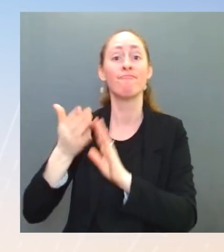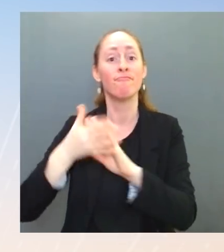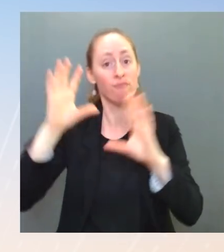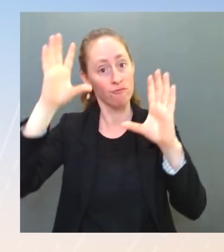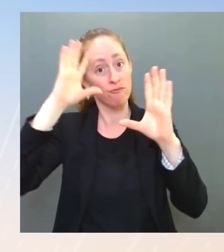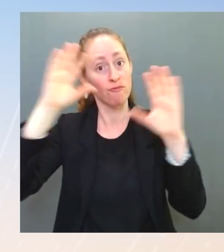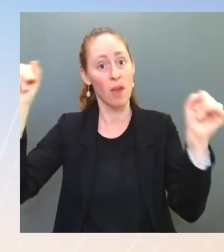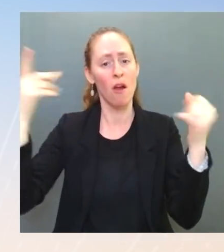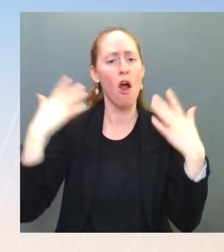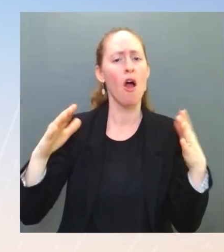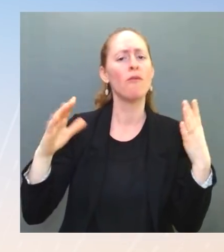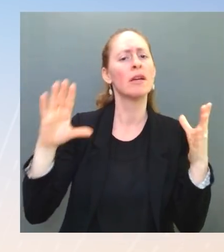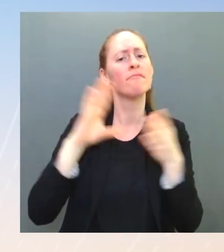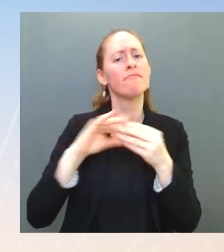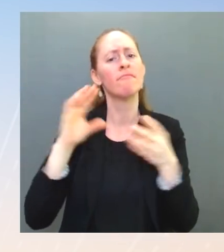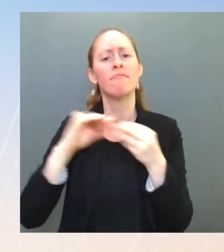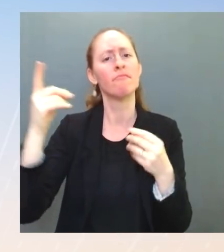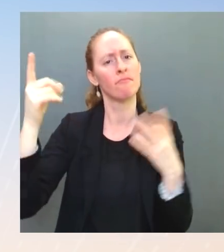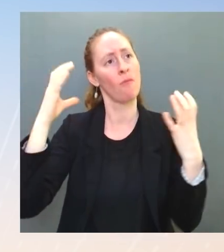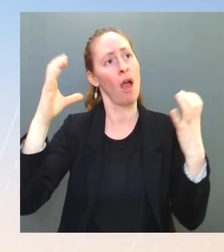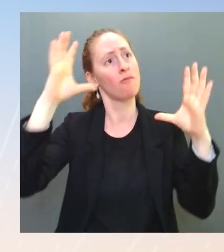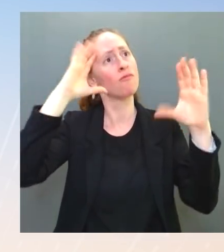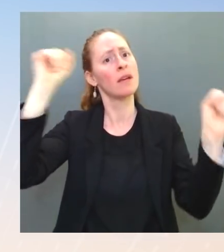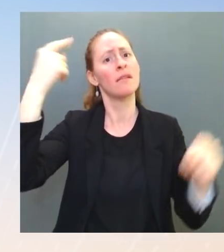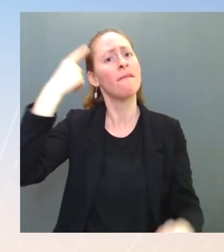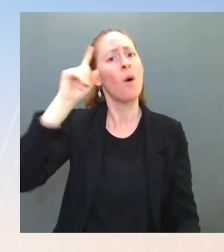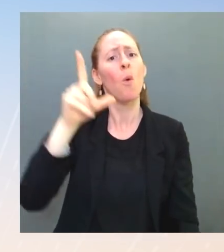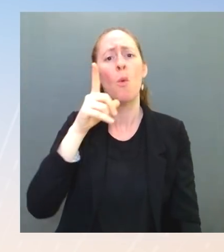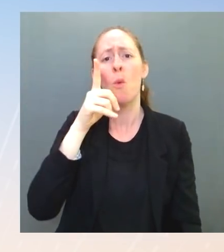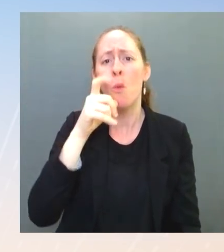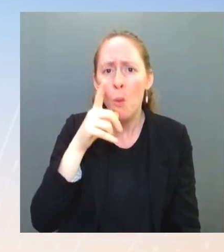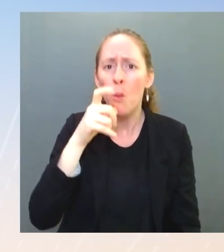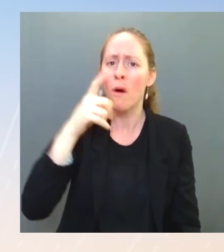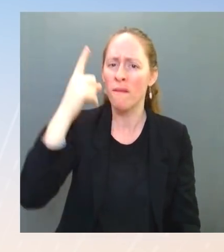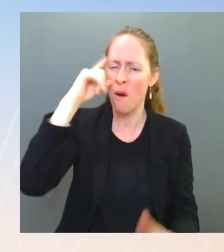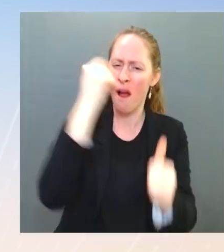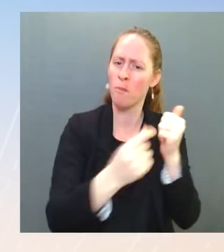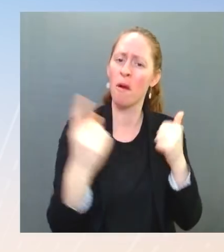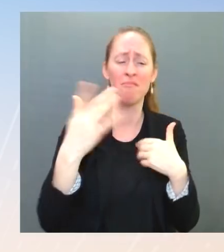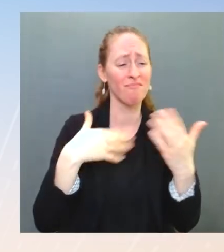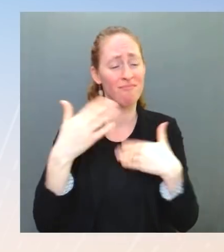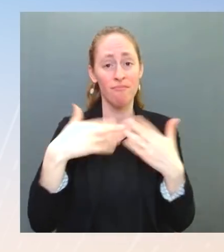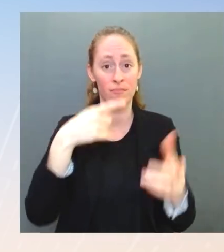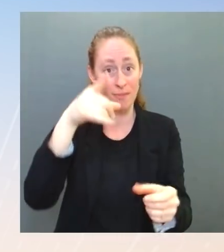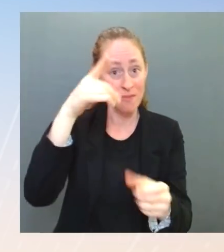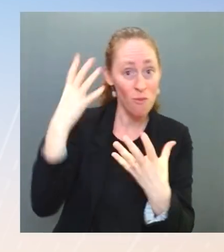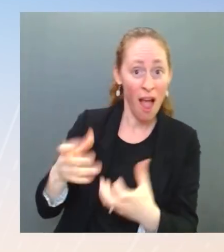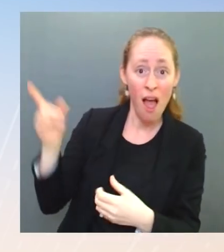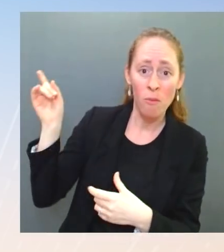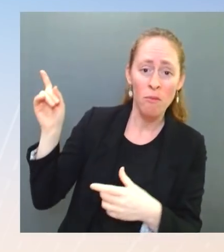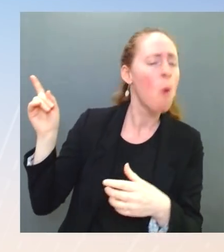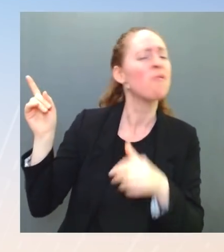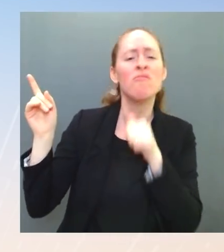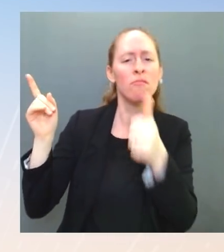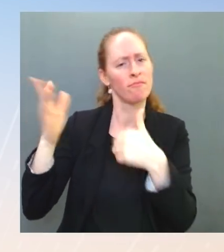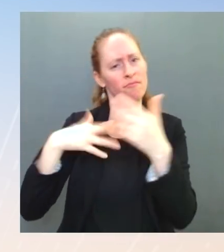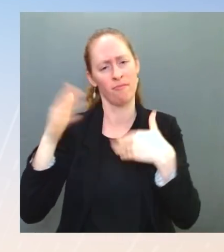and this is certainly an example of his effort to do exactly that. The Press: On another topic, looking at the bilateral,